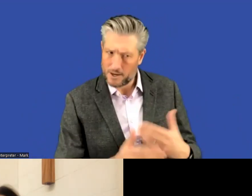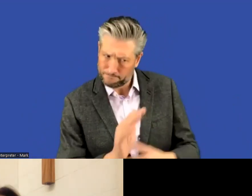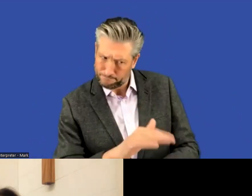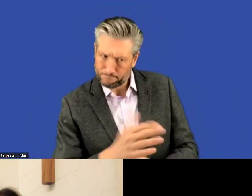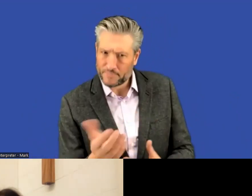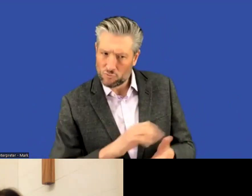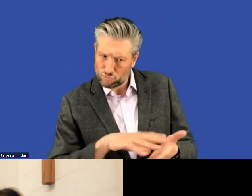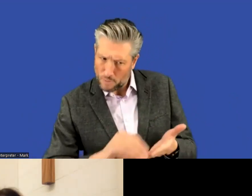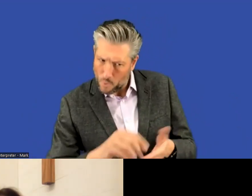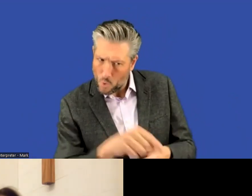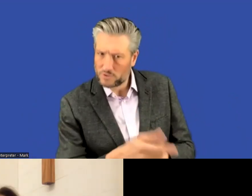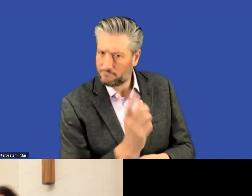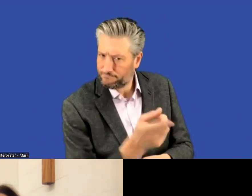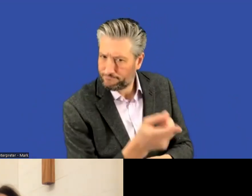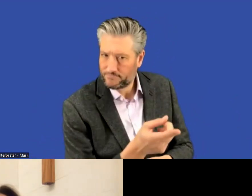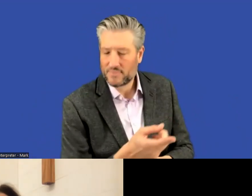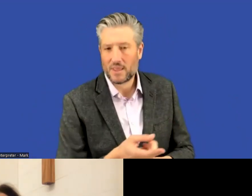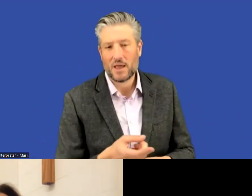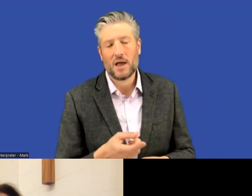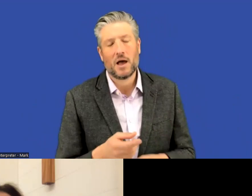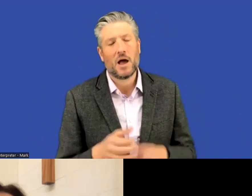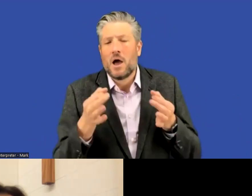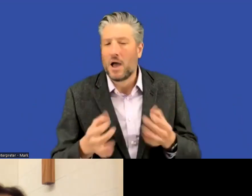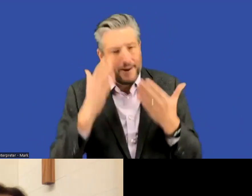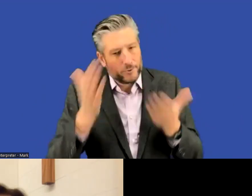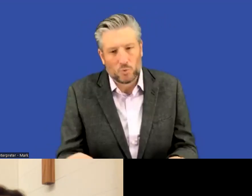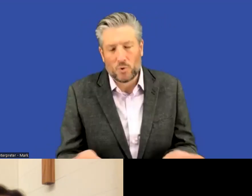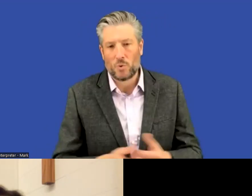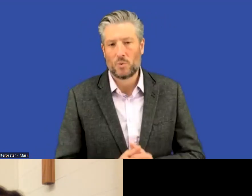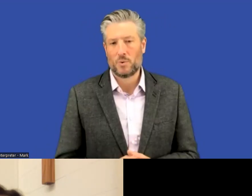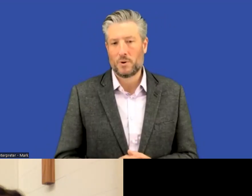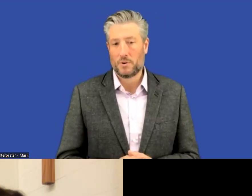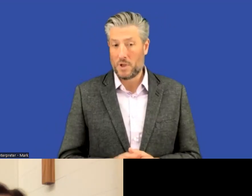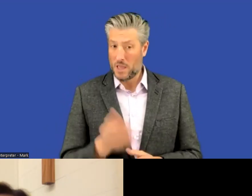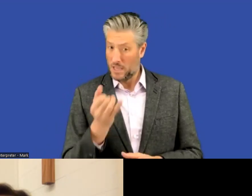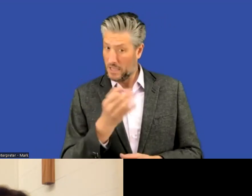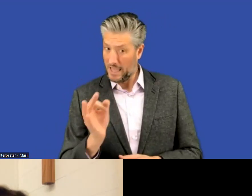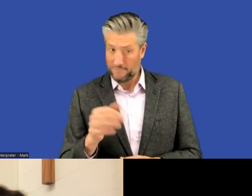There's also the possibility to make the country pay if they really don't do what they're supposed